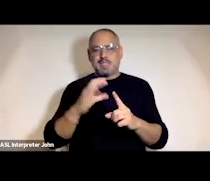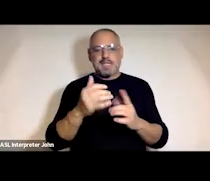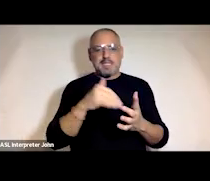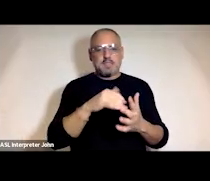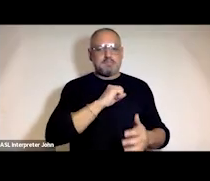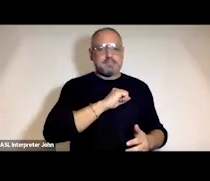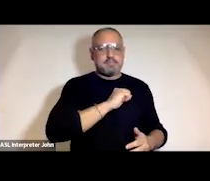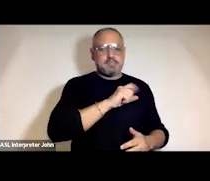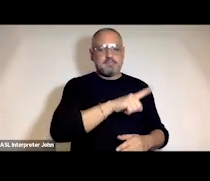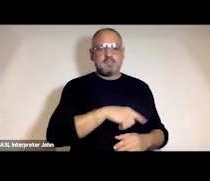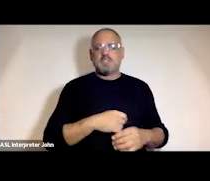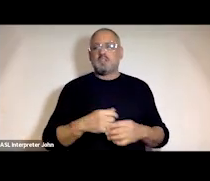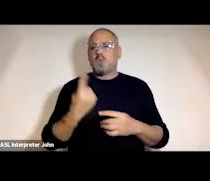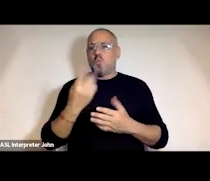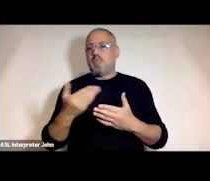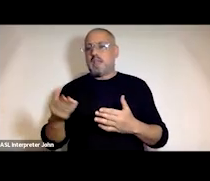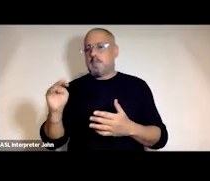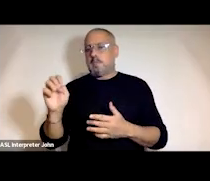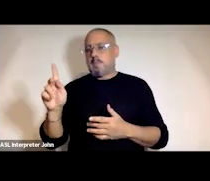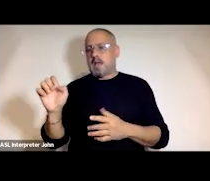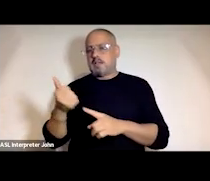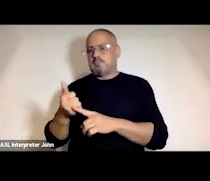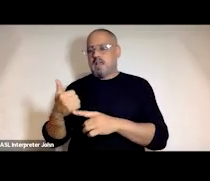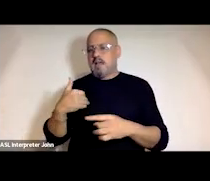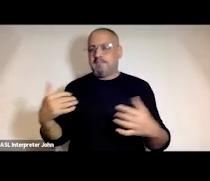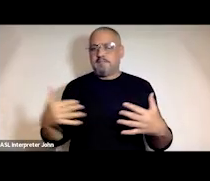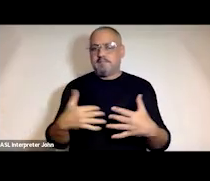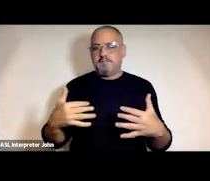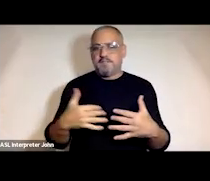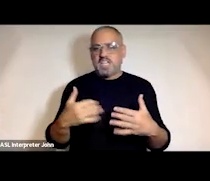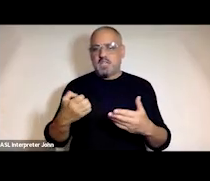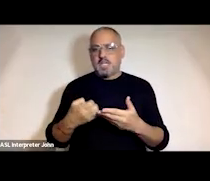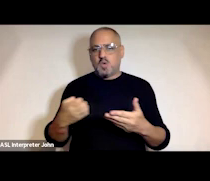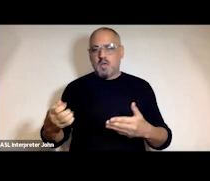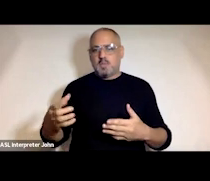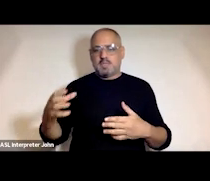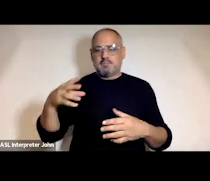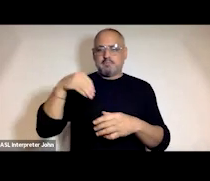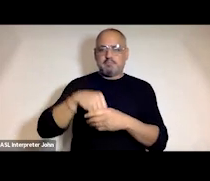One big thing with Mike is that he had a fear of devices being planted in his body,